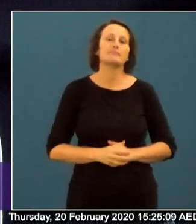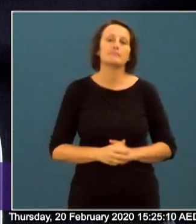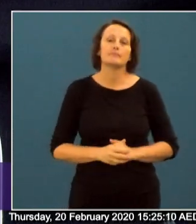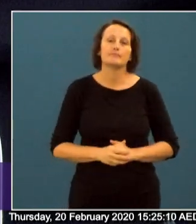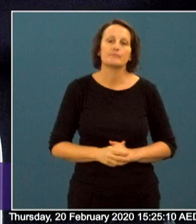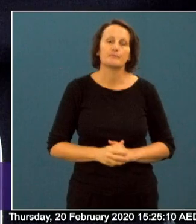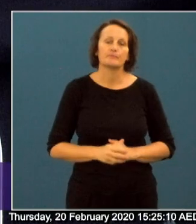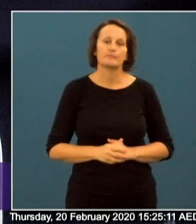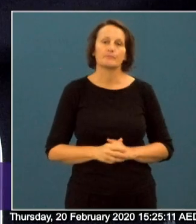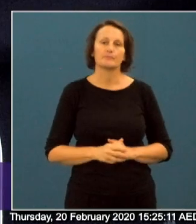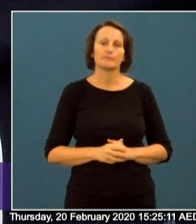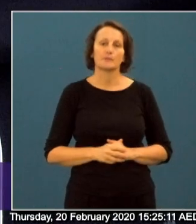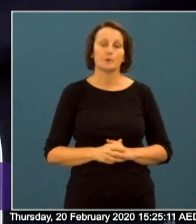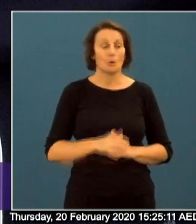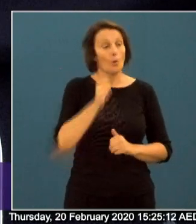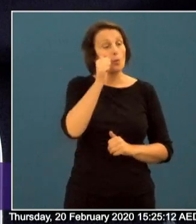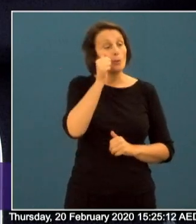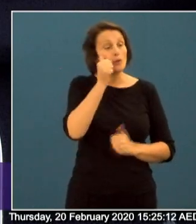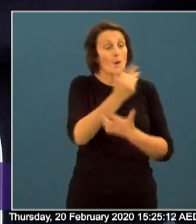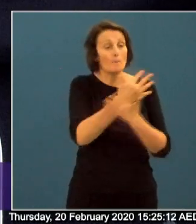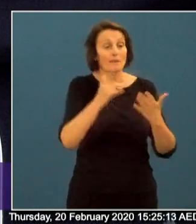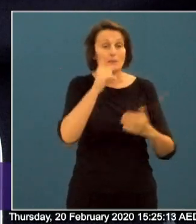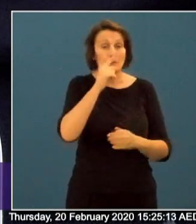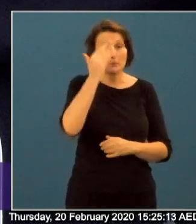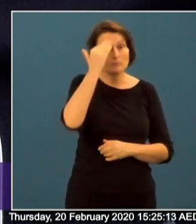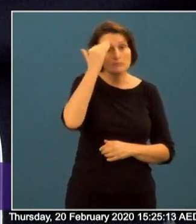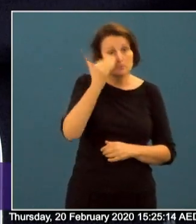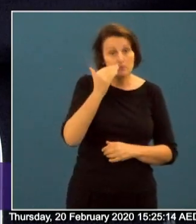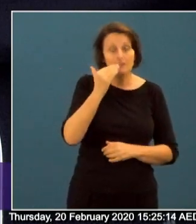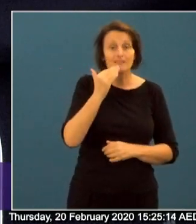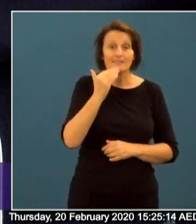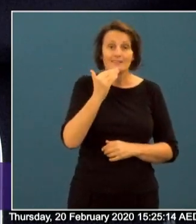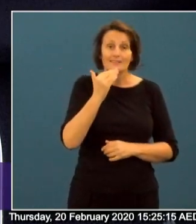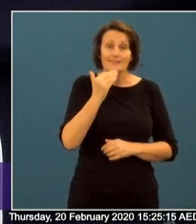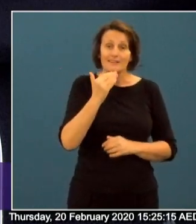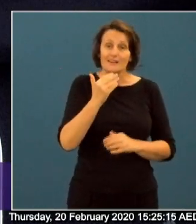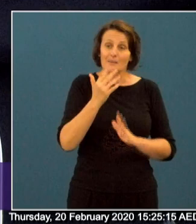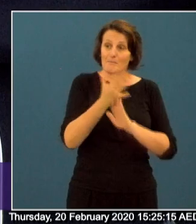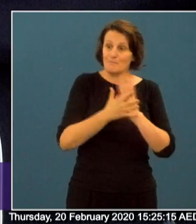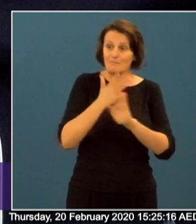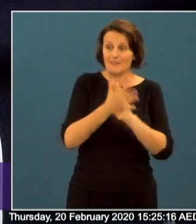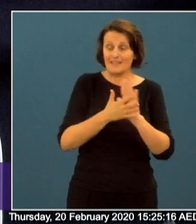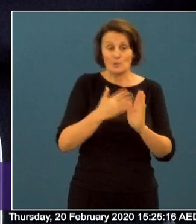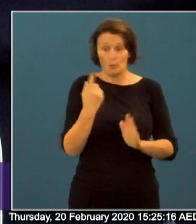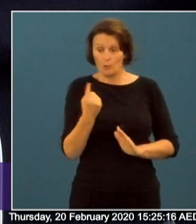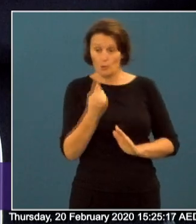And I would think that our primary health care colleagues could also be implementing reasonable adjustment,